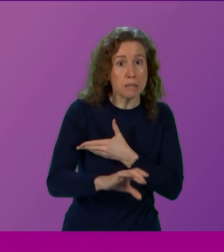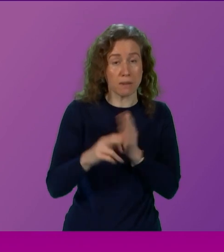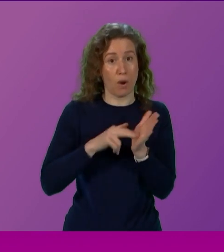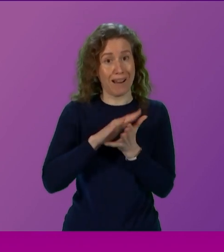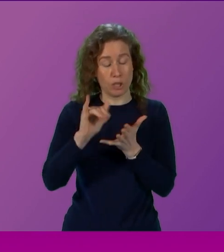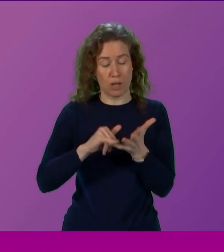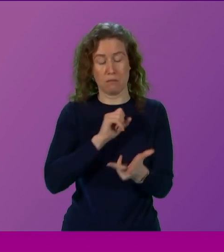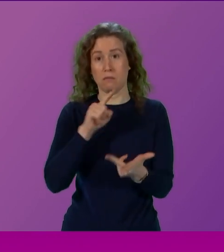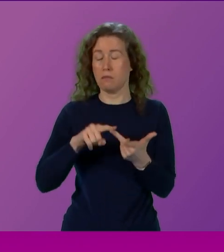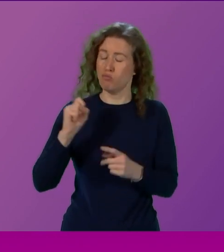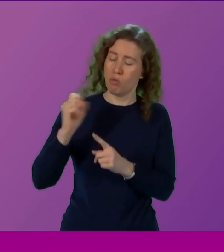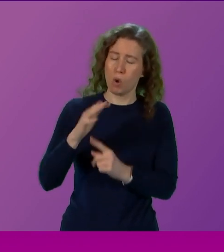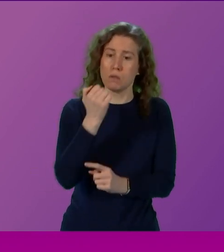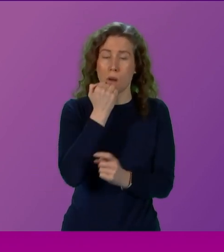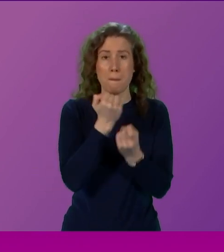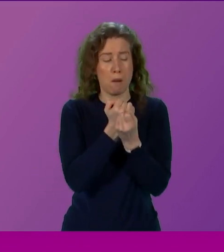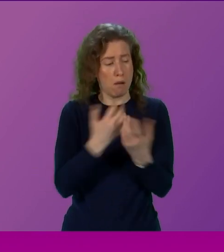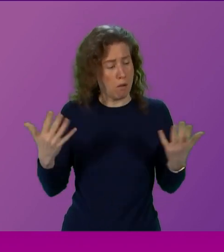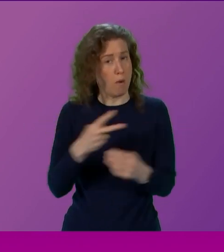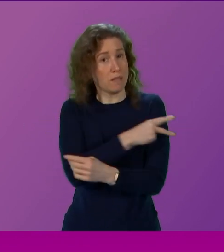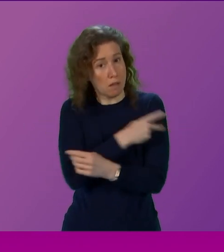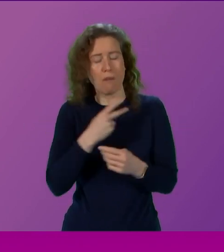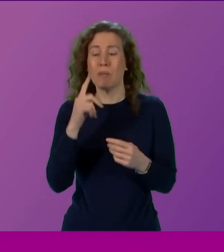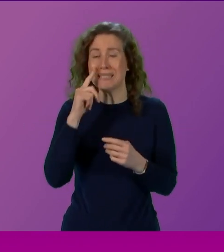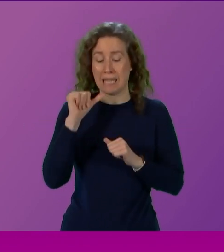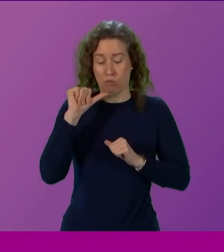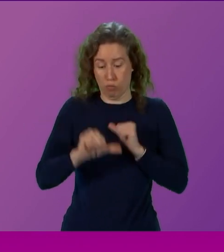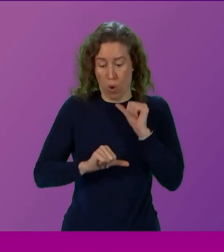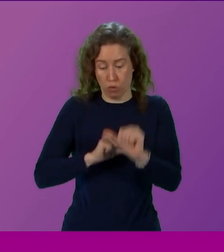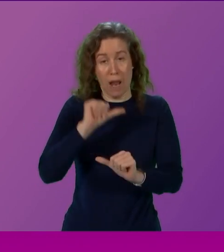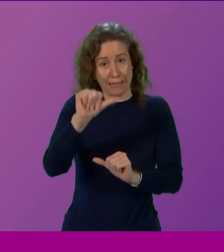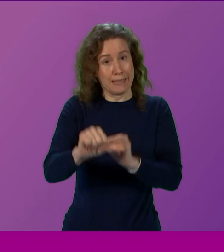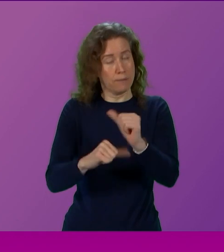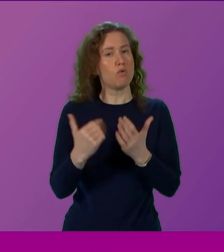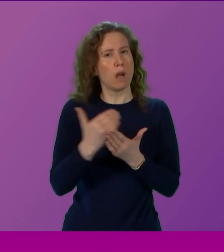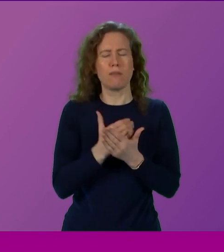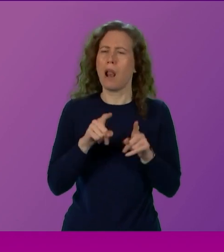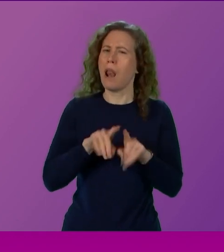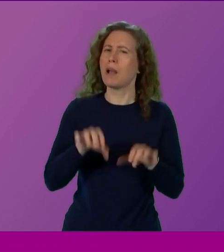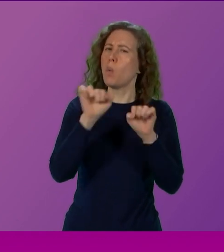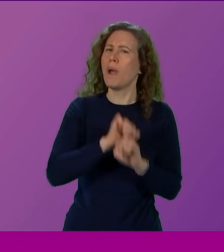of staff that it has, we are now seeing progress in its recovery. On waiting times for out-patients, the number of people who are experiencing waits of more than a year is down